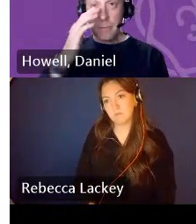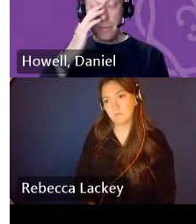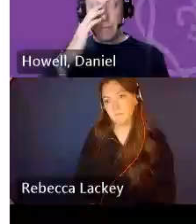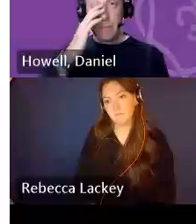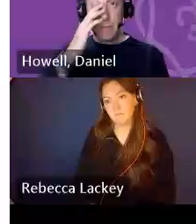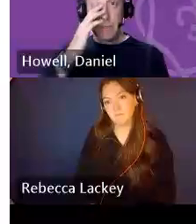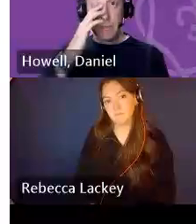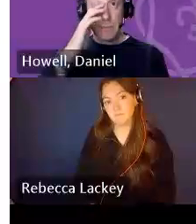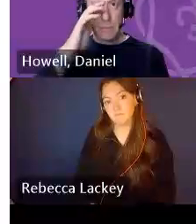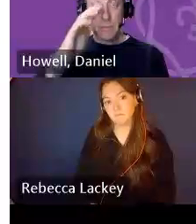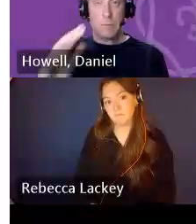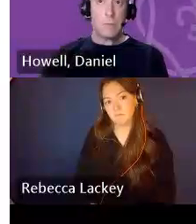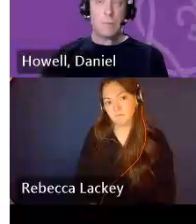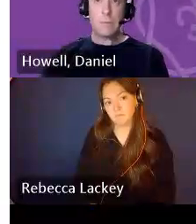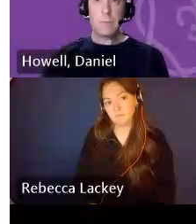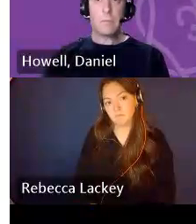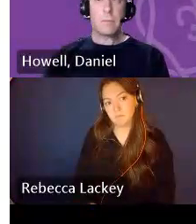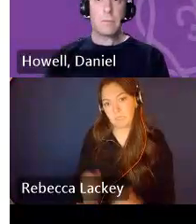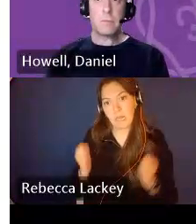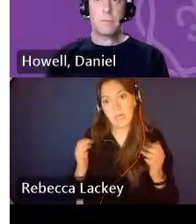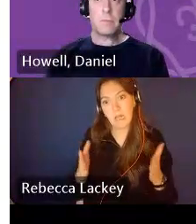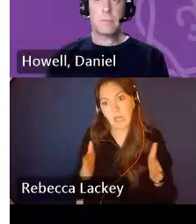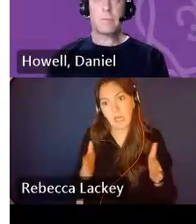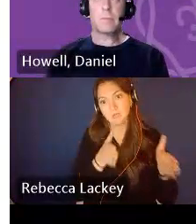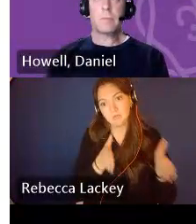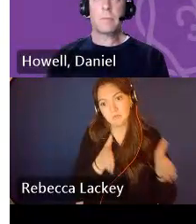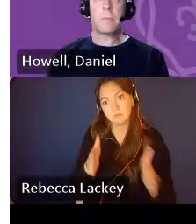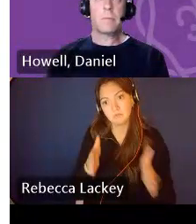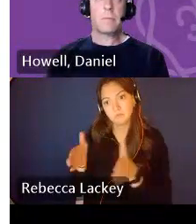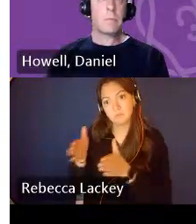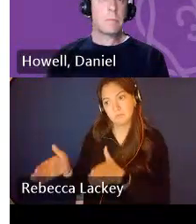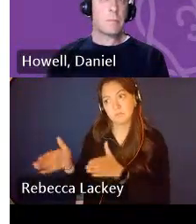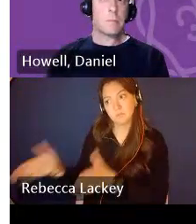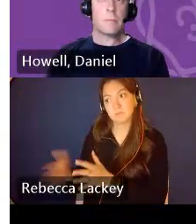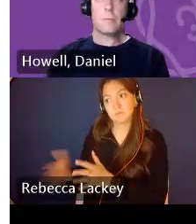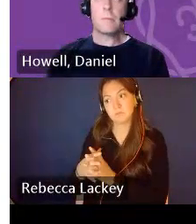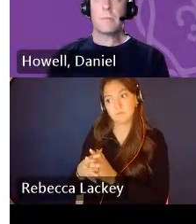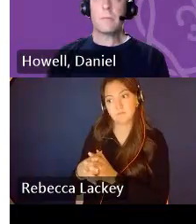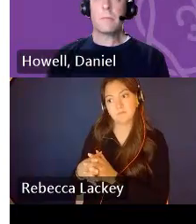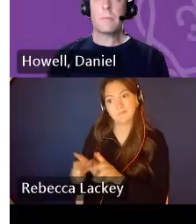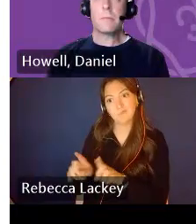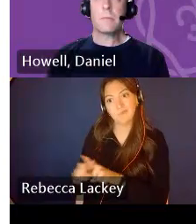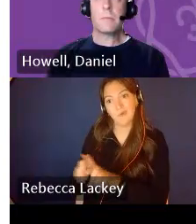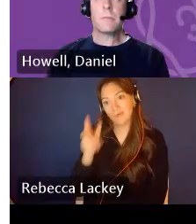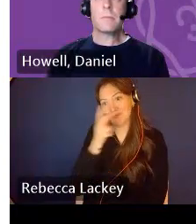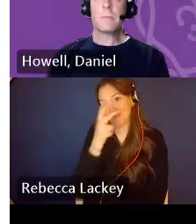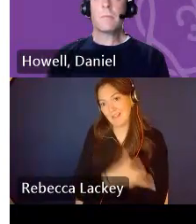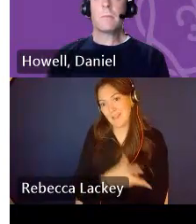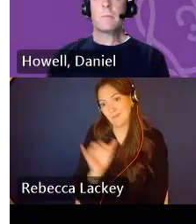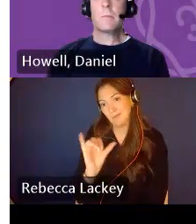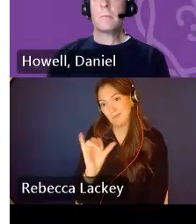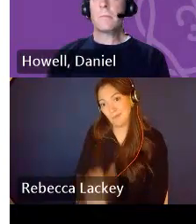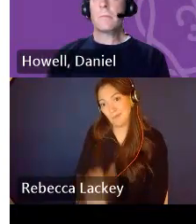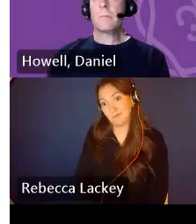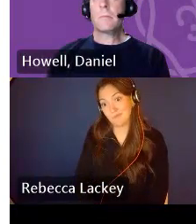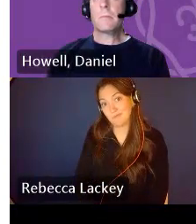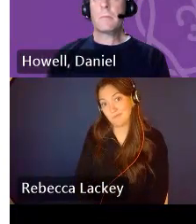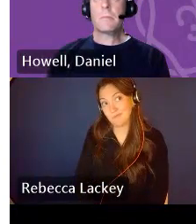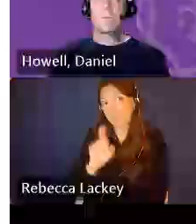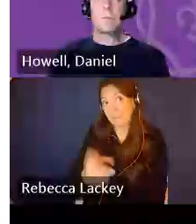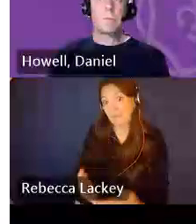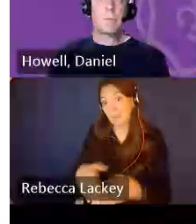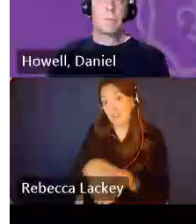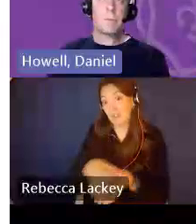a number of roadways in St. Louis County that are also in poor condition and need resurfacing.